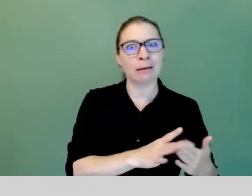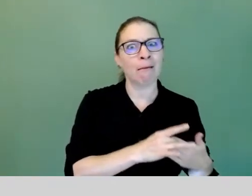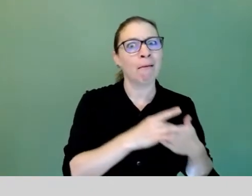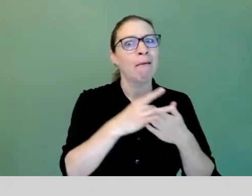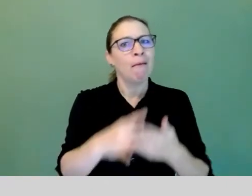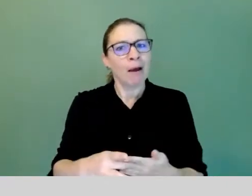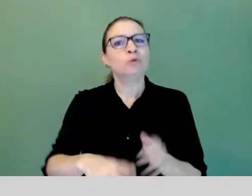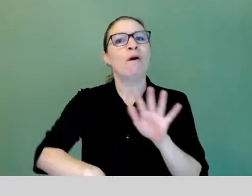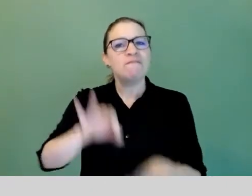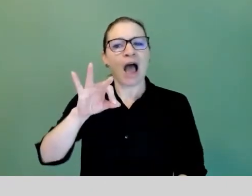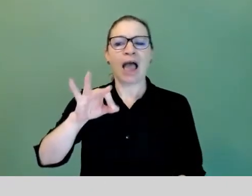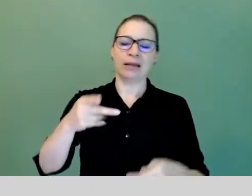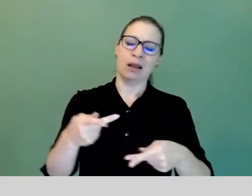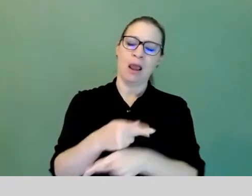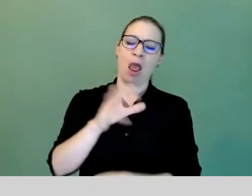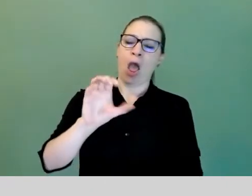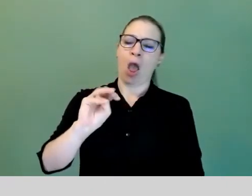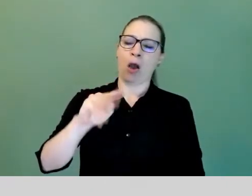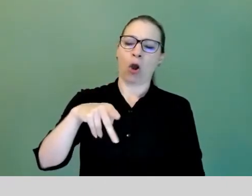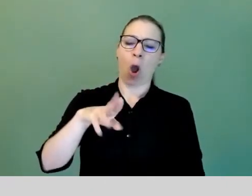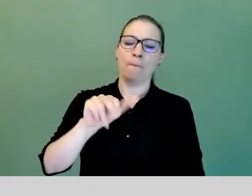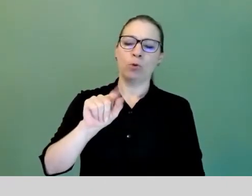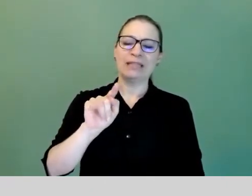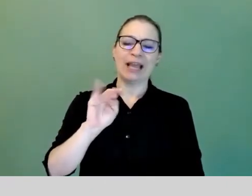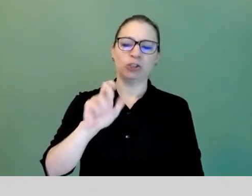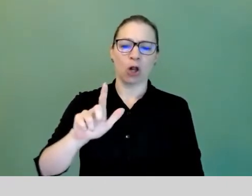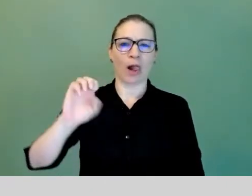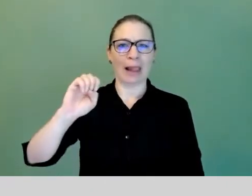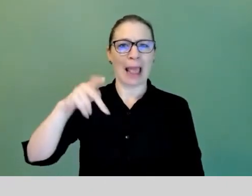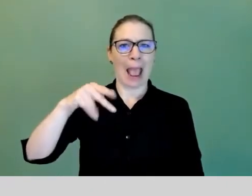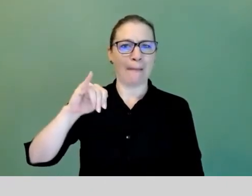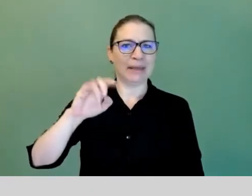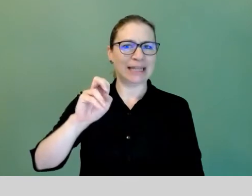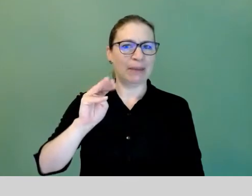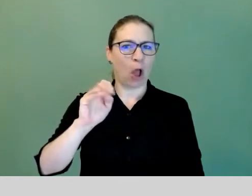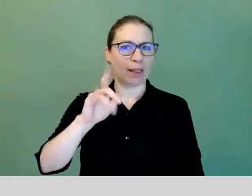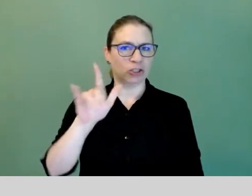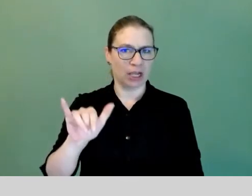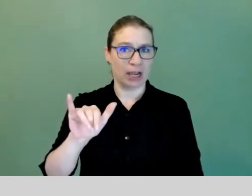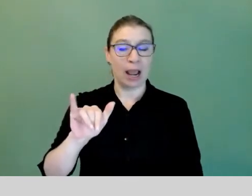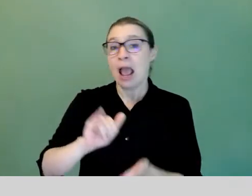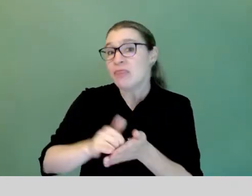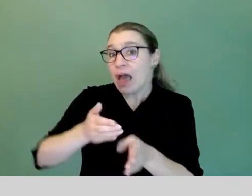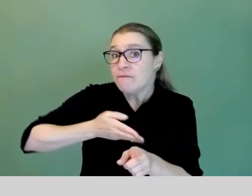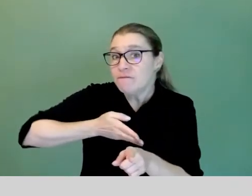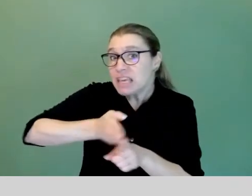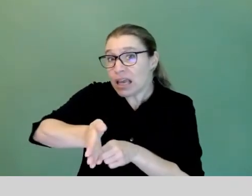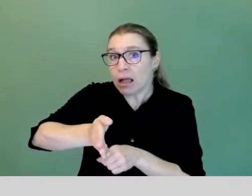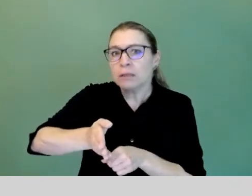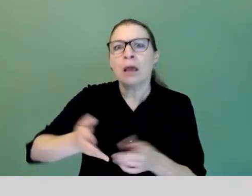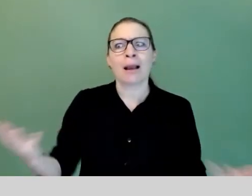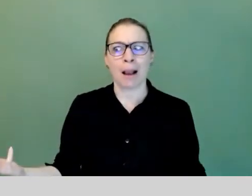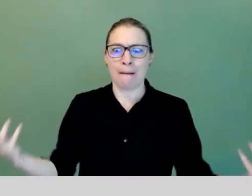led me to computational epidemiology. A field that combines computer science and public health